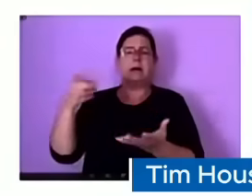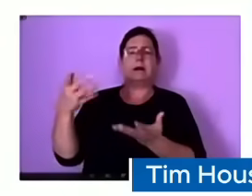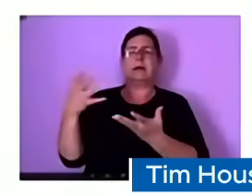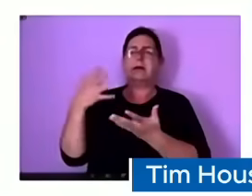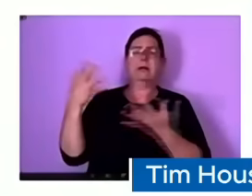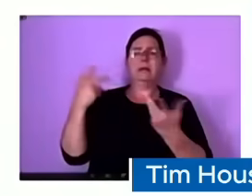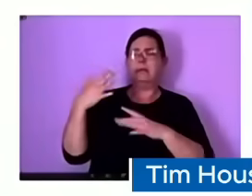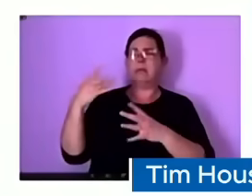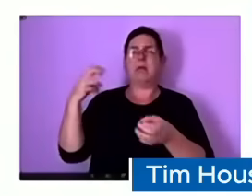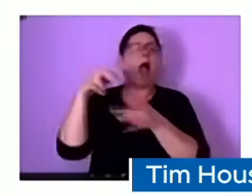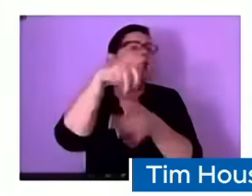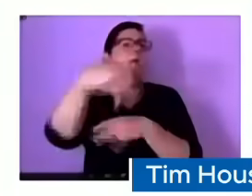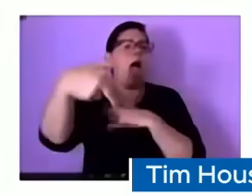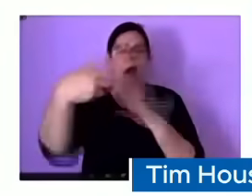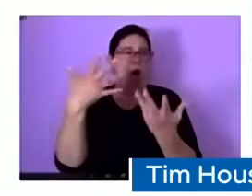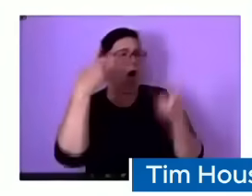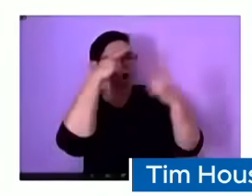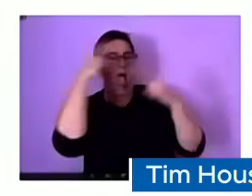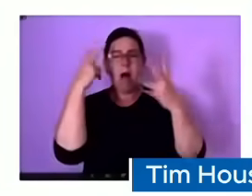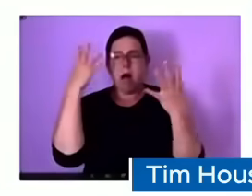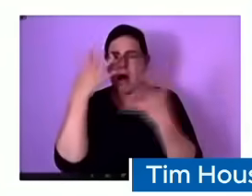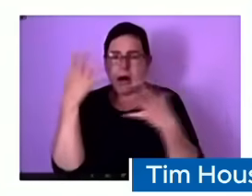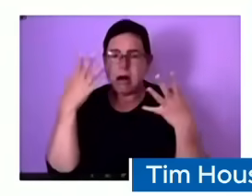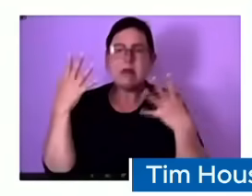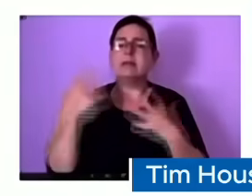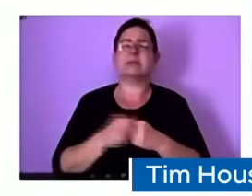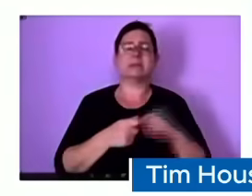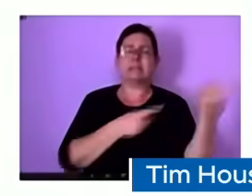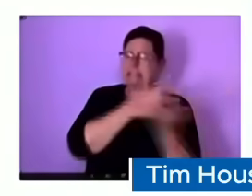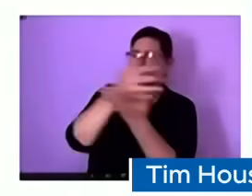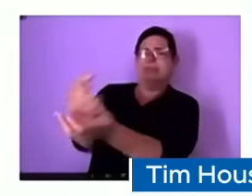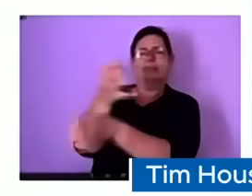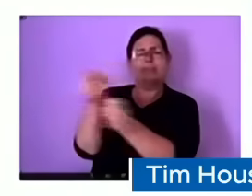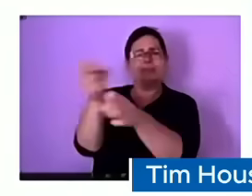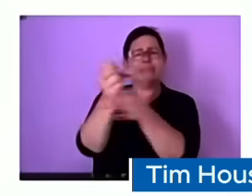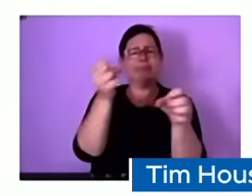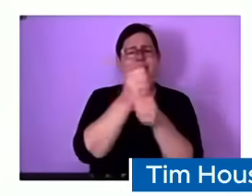THEIR COMMITMENT TO THEIR FRIENDS AND NEIGHBOURS IS REMARKABLE.